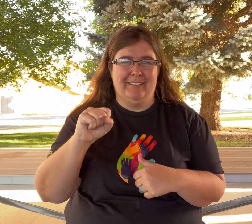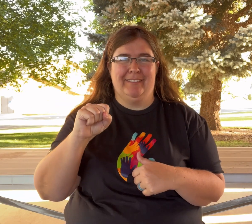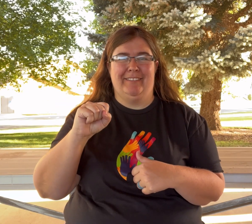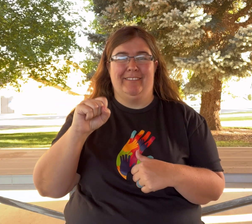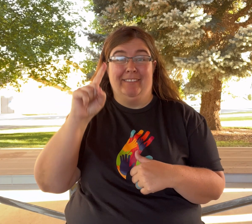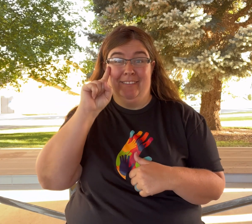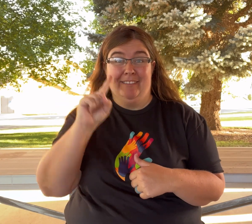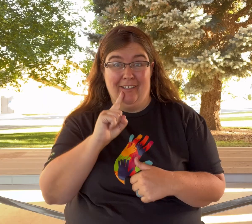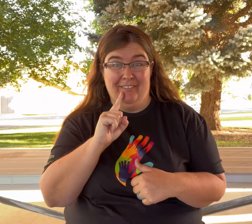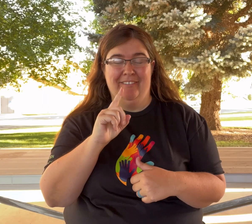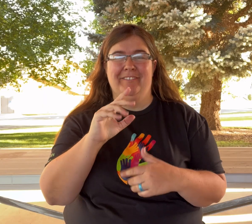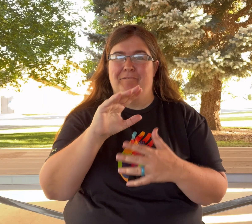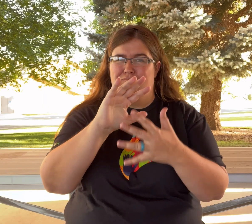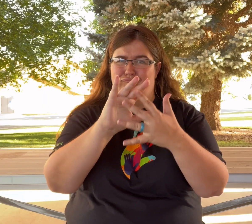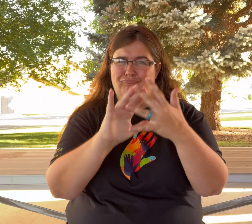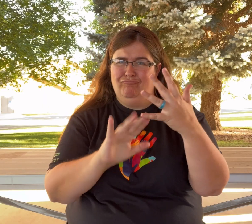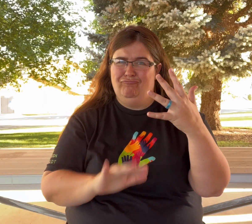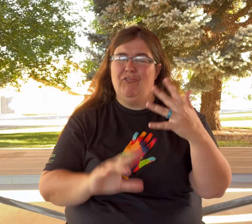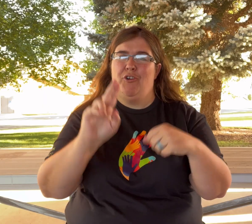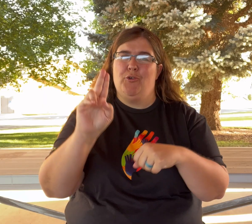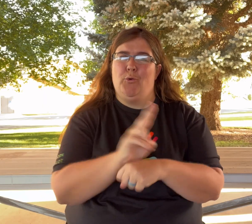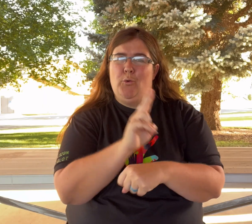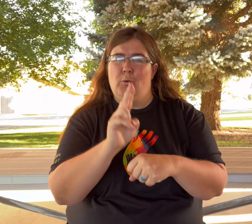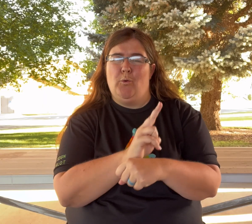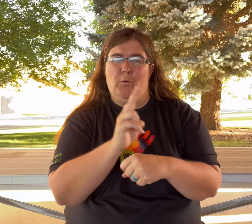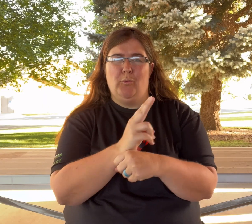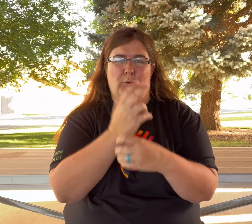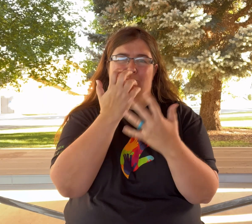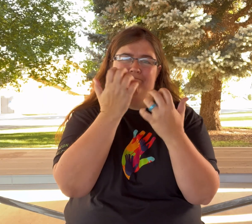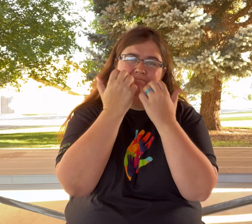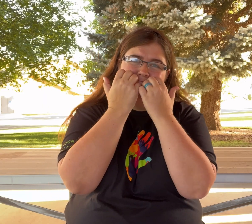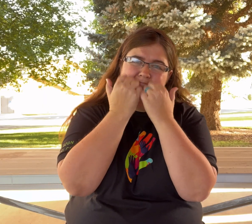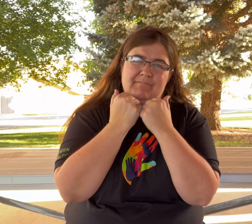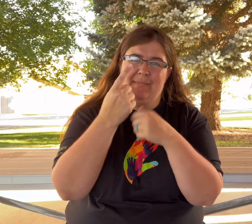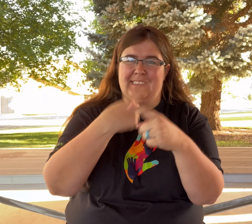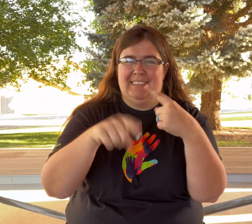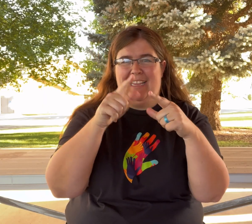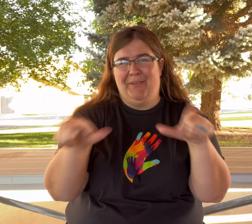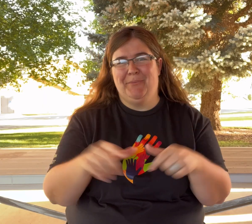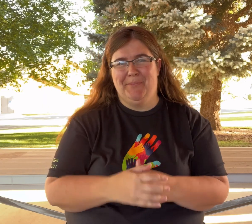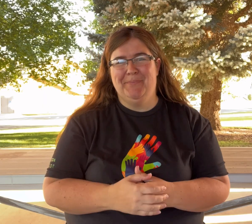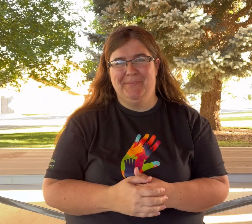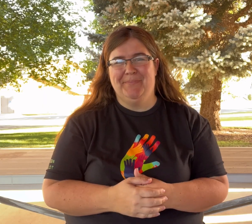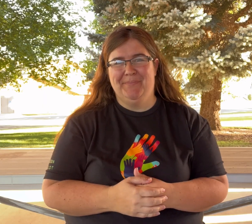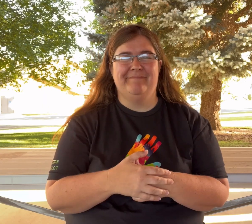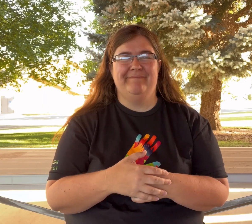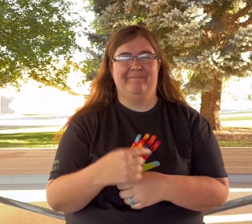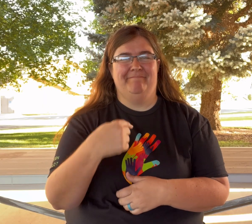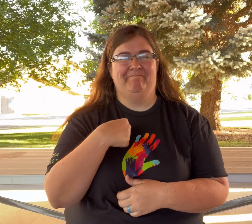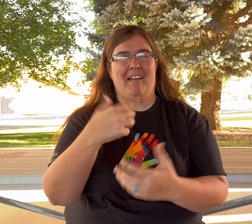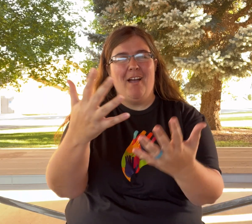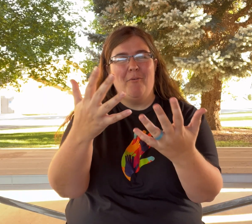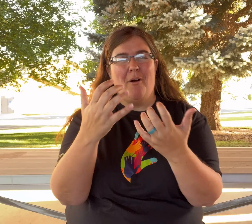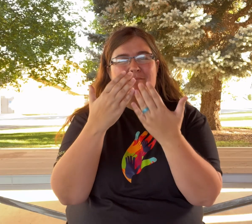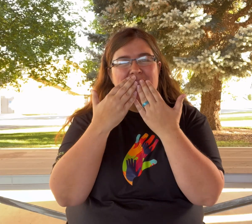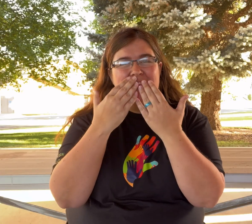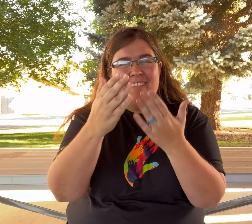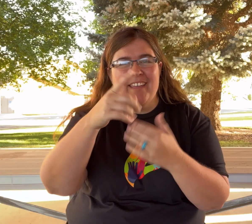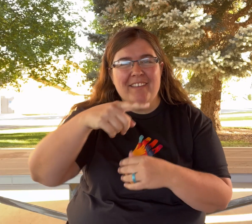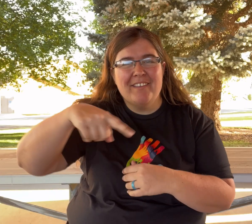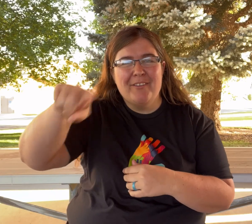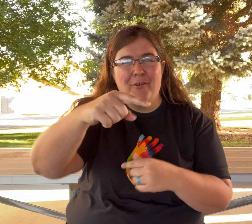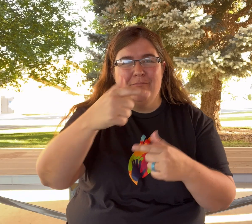Syndrome to Deaf. All use sign and treasure it. And I want to thank all of you who have